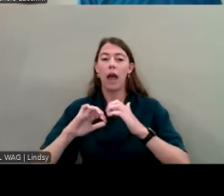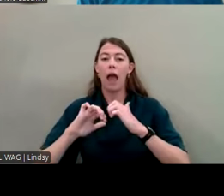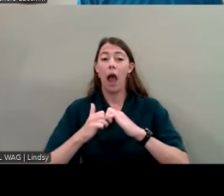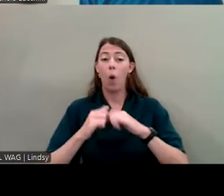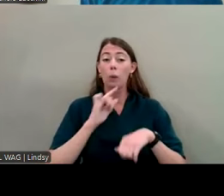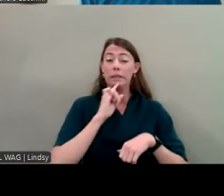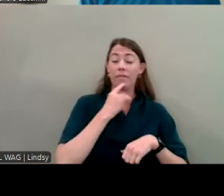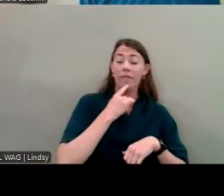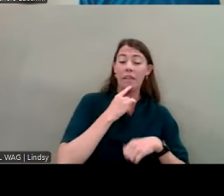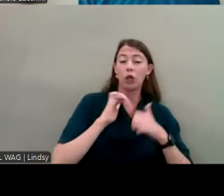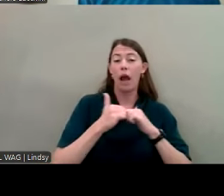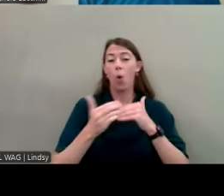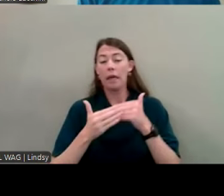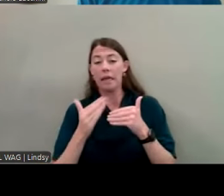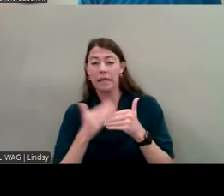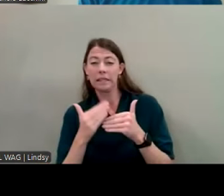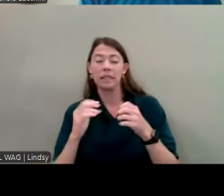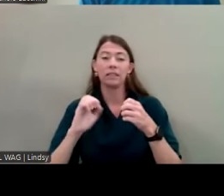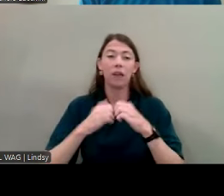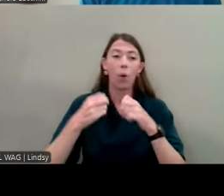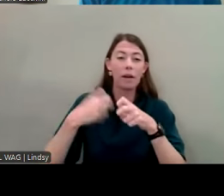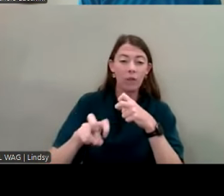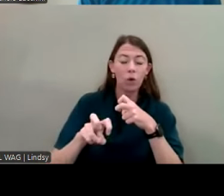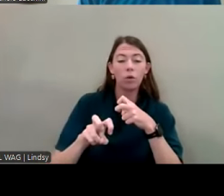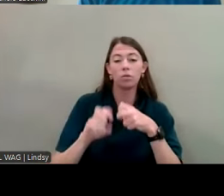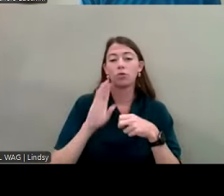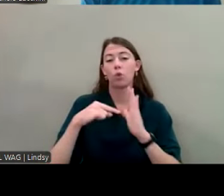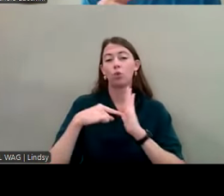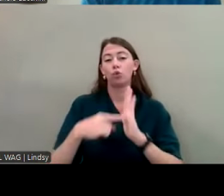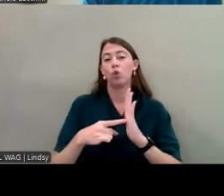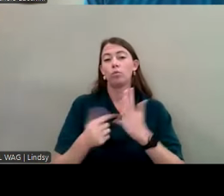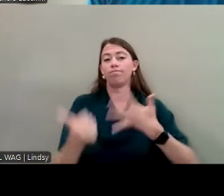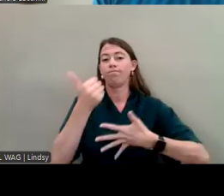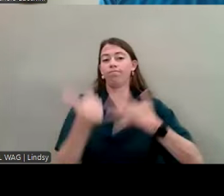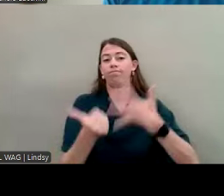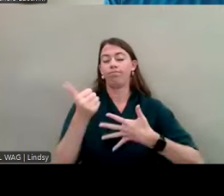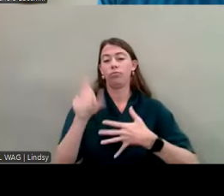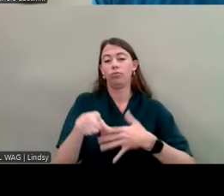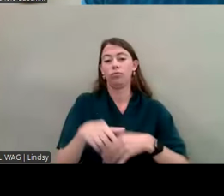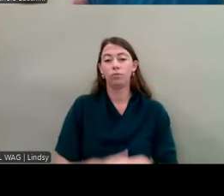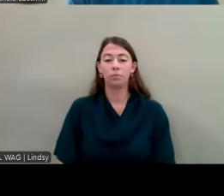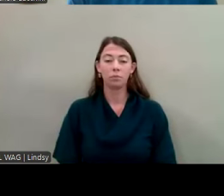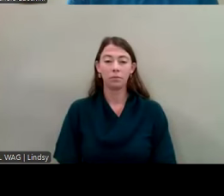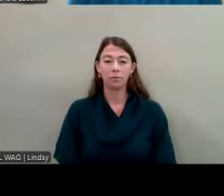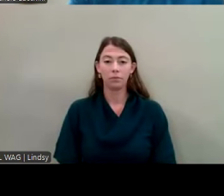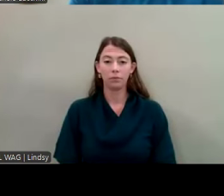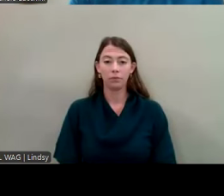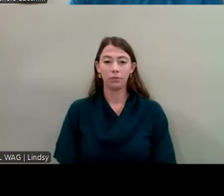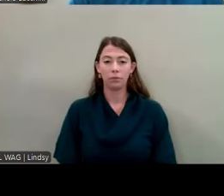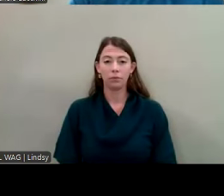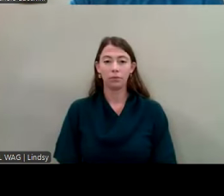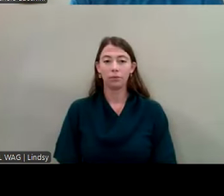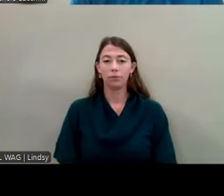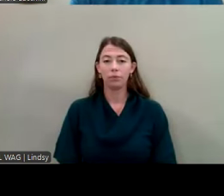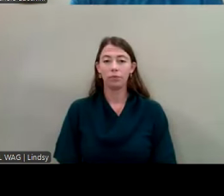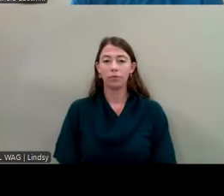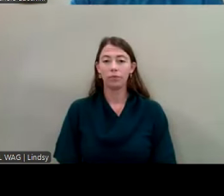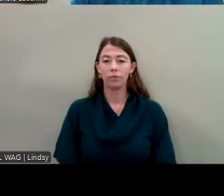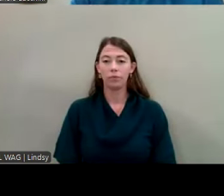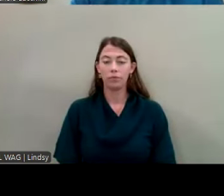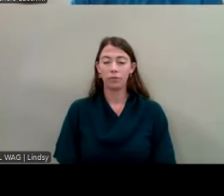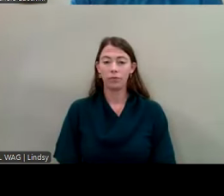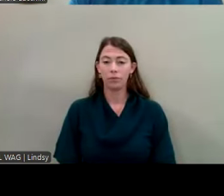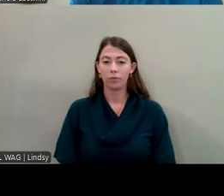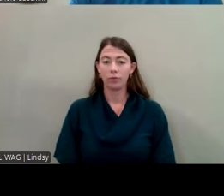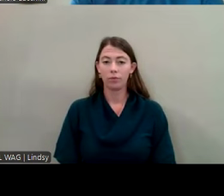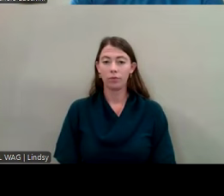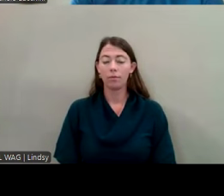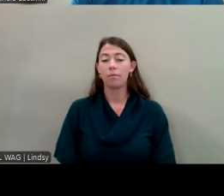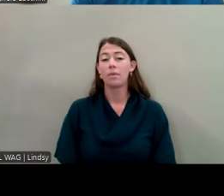is a bubble diagram showing the areas of the issues. The bubble is bigger depending on the